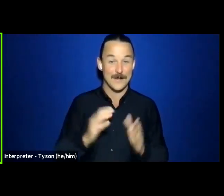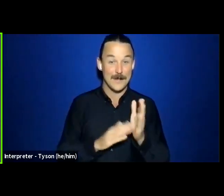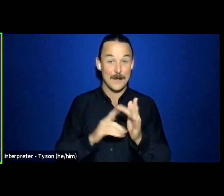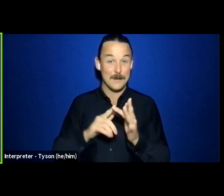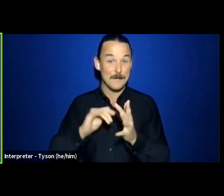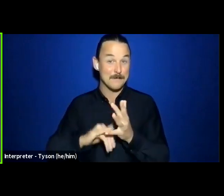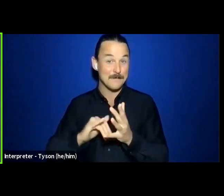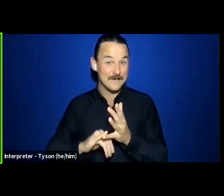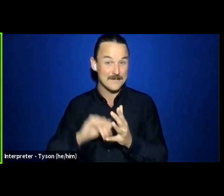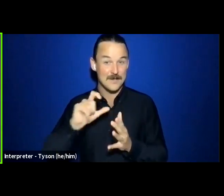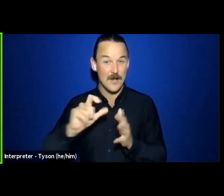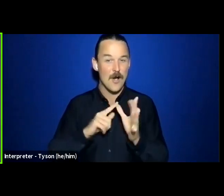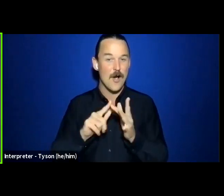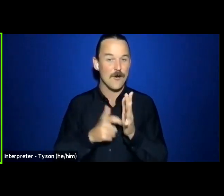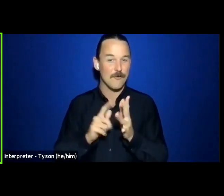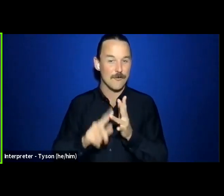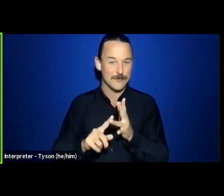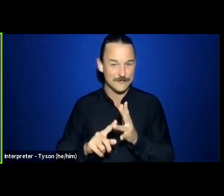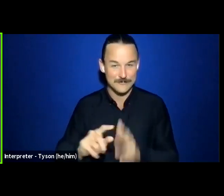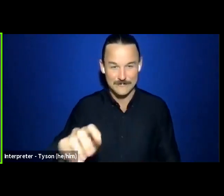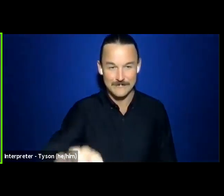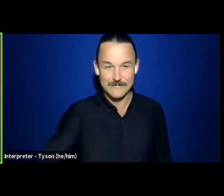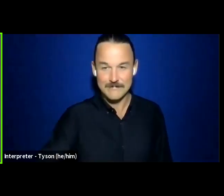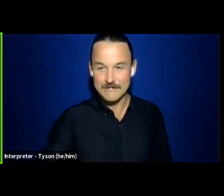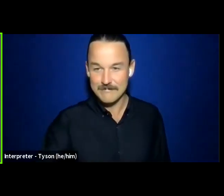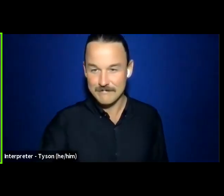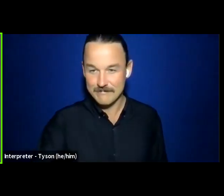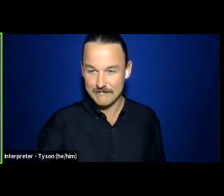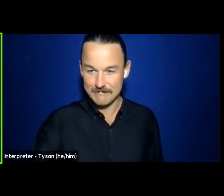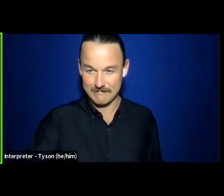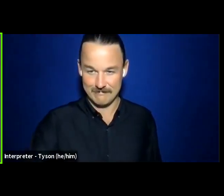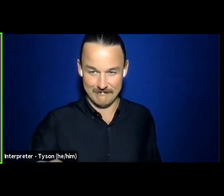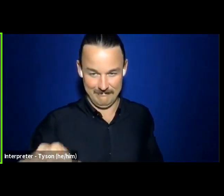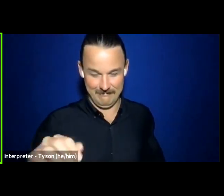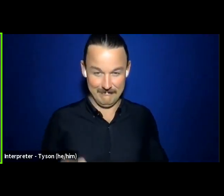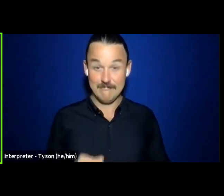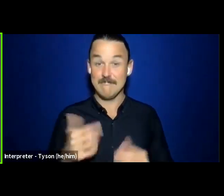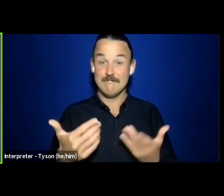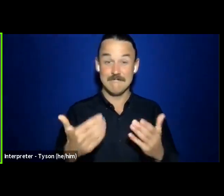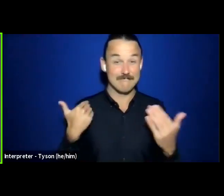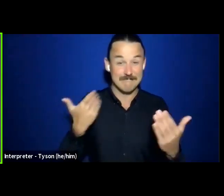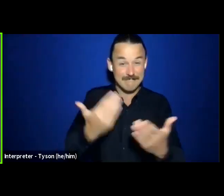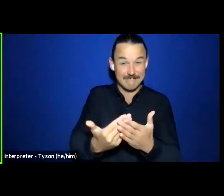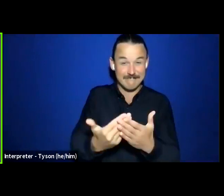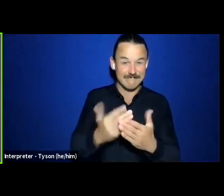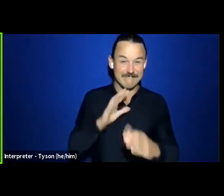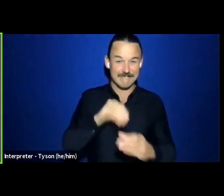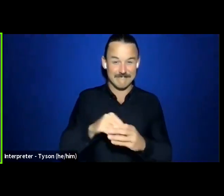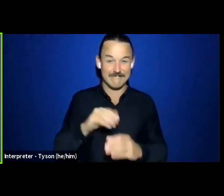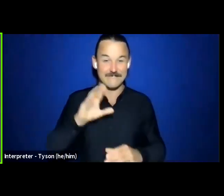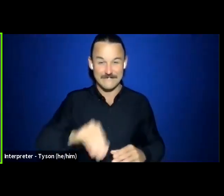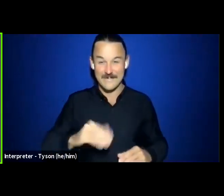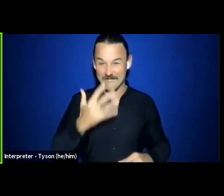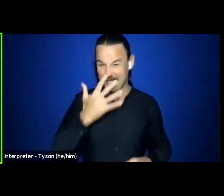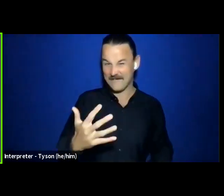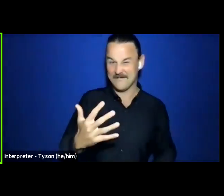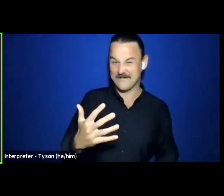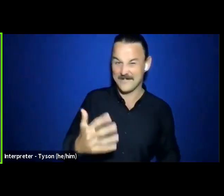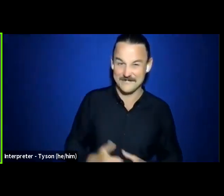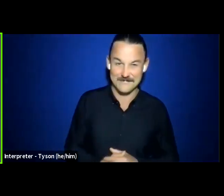nice cairo has. I'm in particular a particular fan of this one a particular fan of this one from a particular fan of this one from the cabaret world was Cairo has been trading the board, since the tender age.